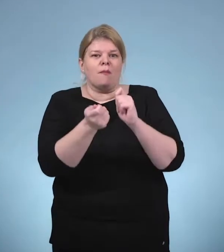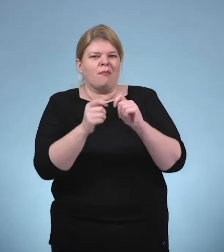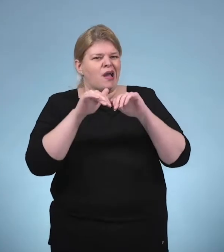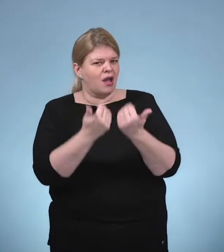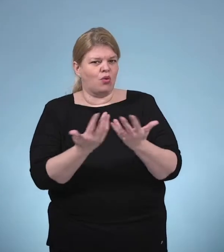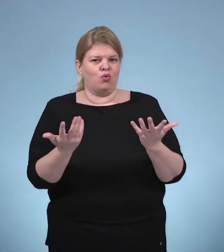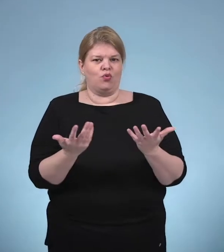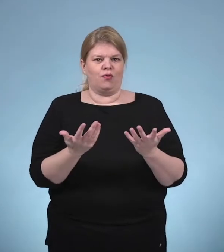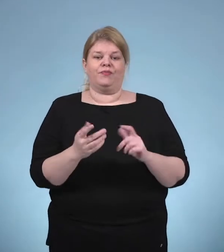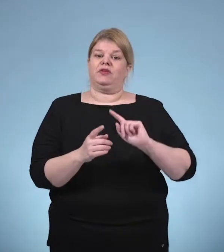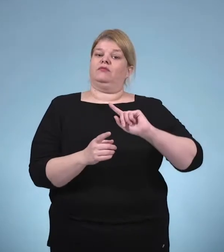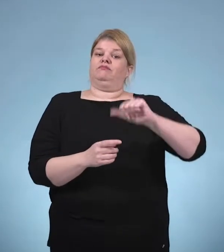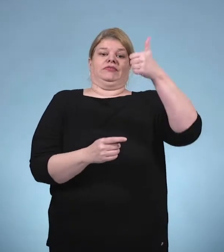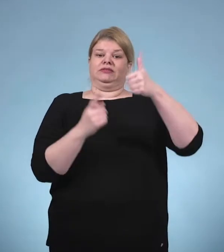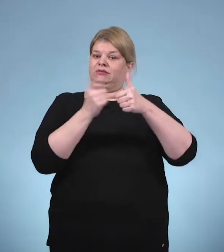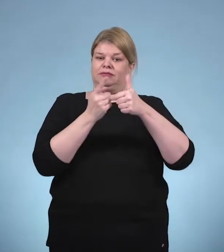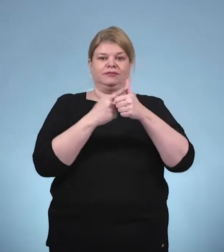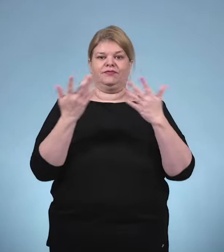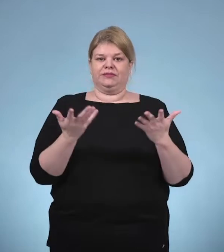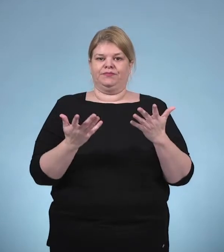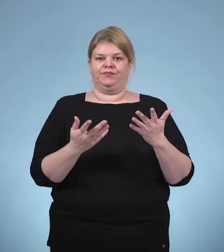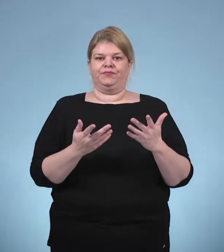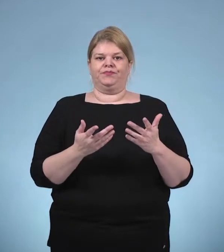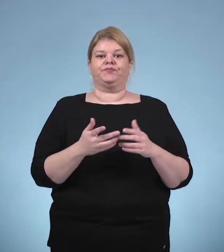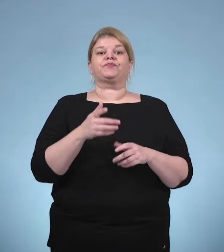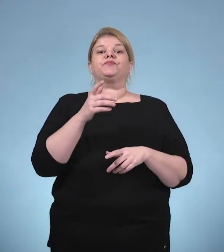Implementation. 1st Step - Warm Up.